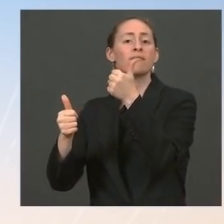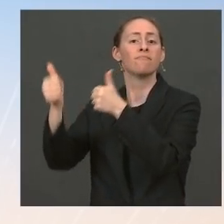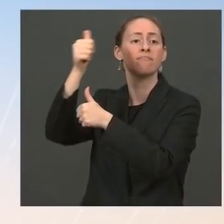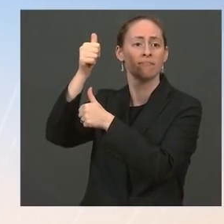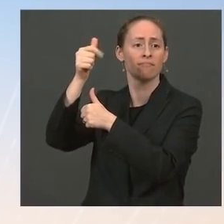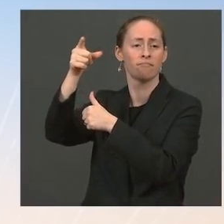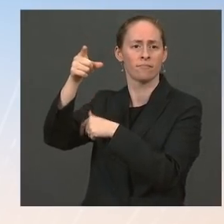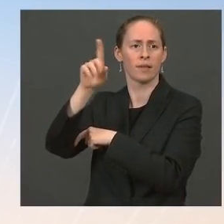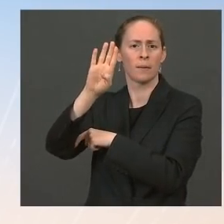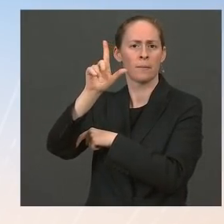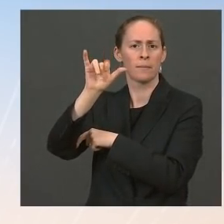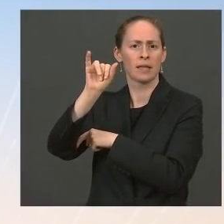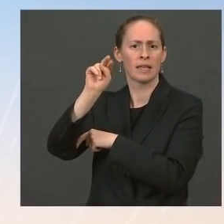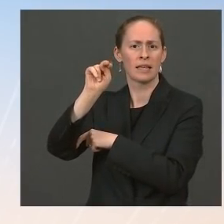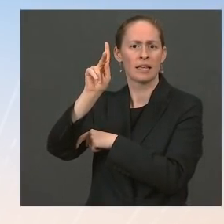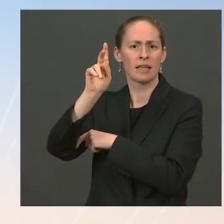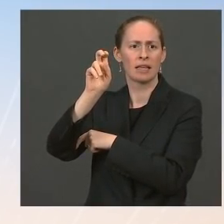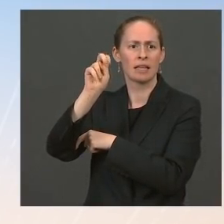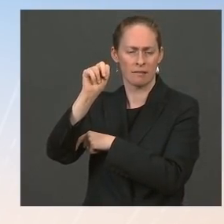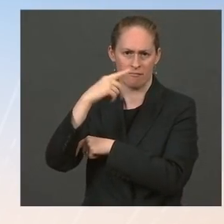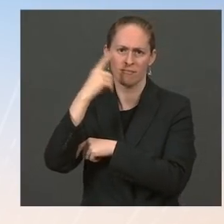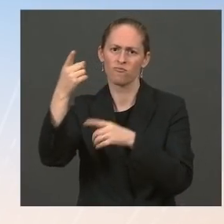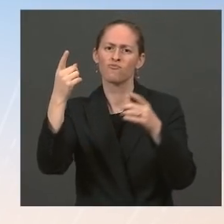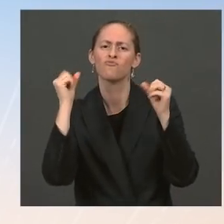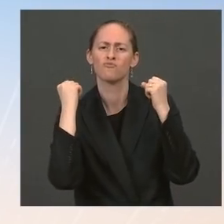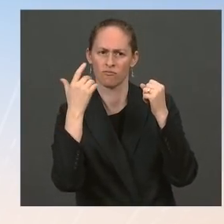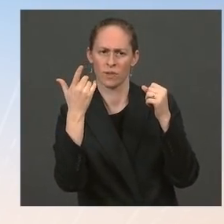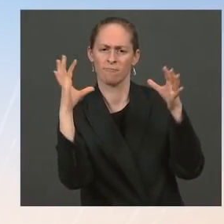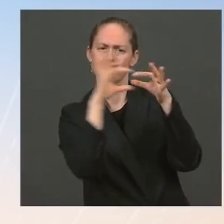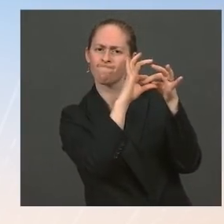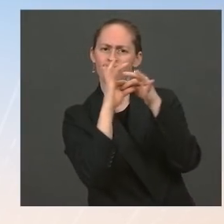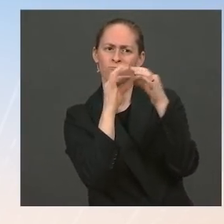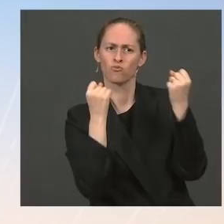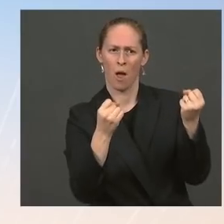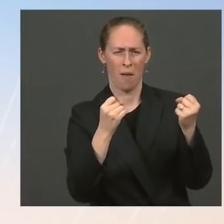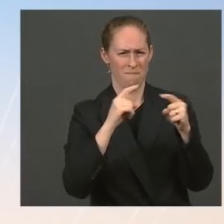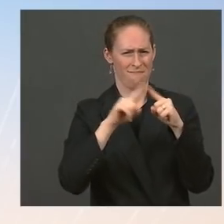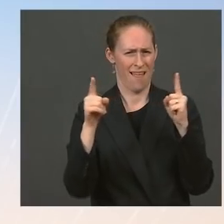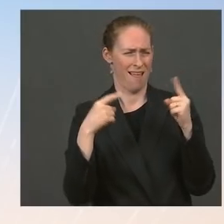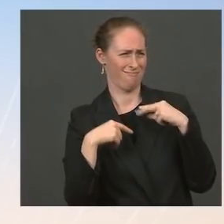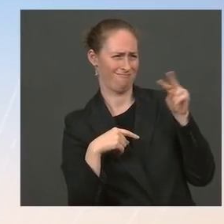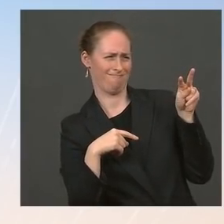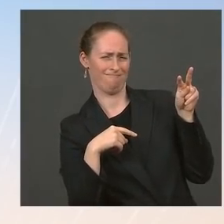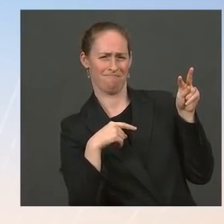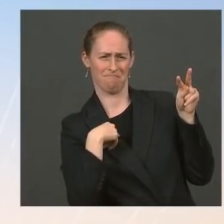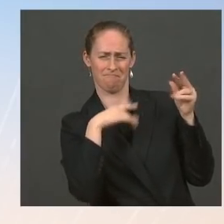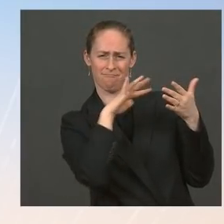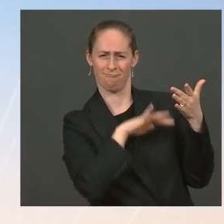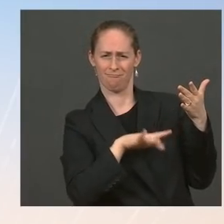and yet they have time and time again resisted, refused your calls to increase oil production.